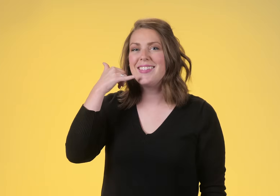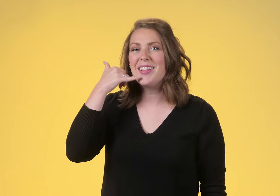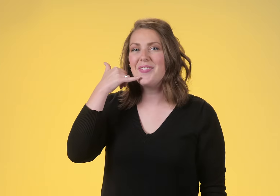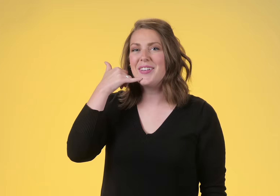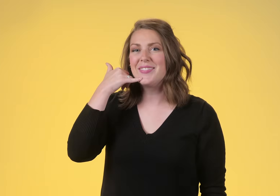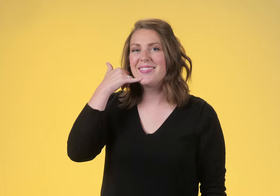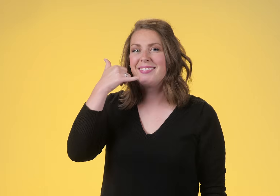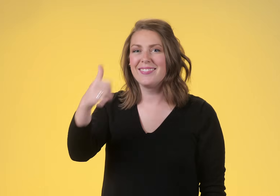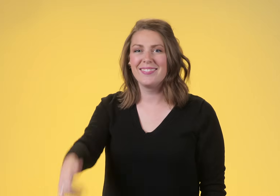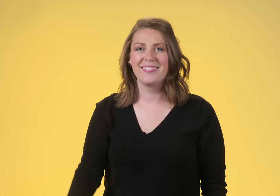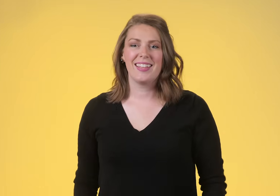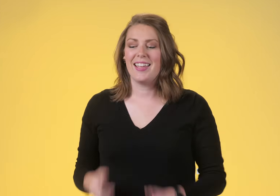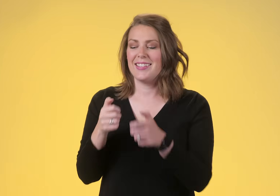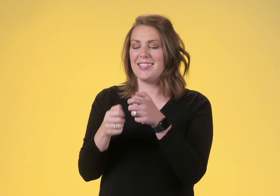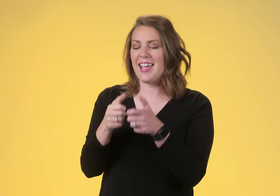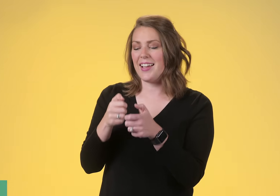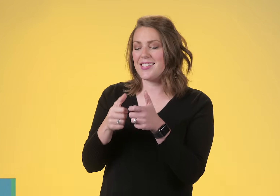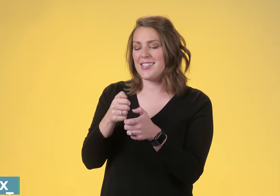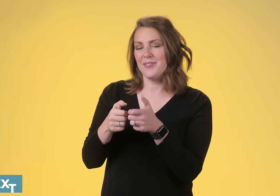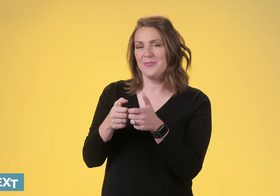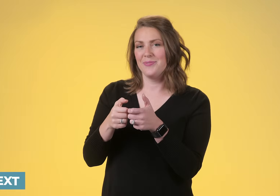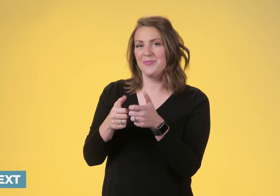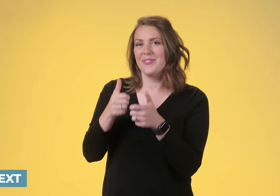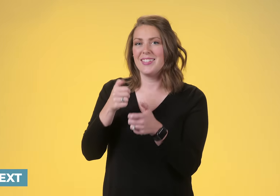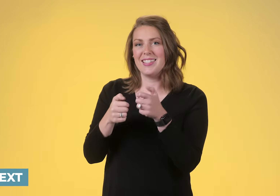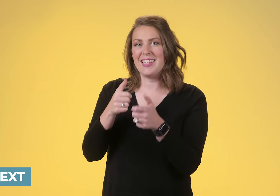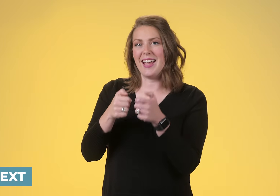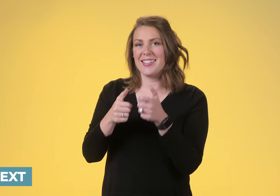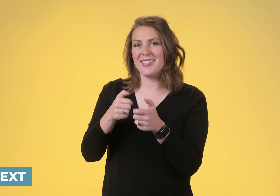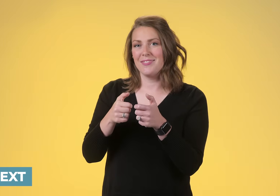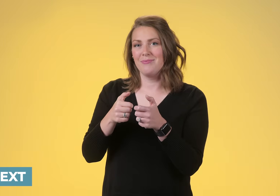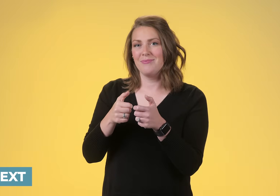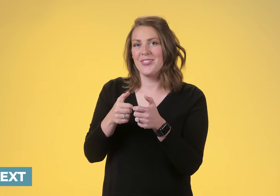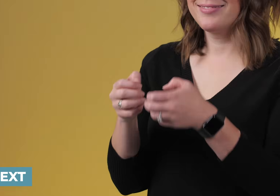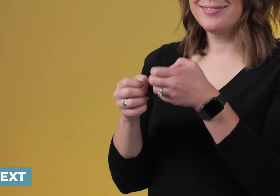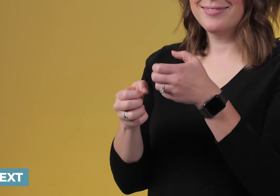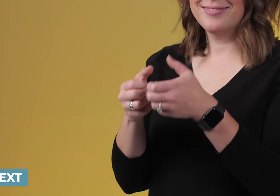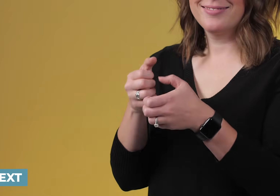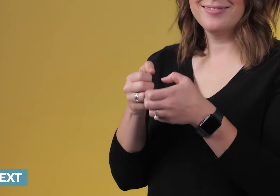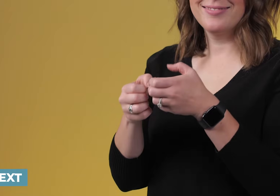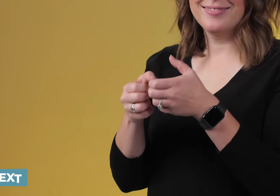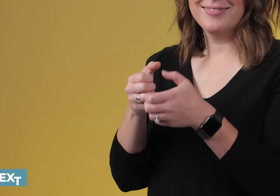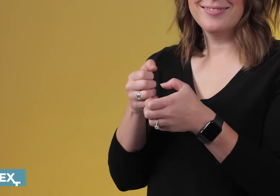TELEPHONE TEXT TEXT Just act like you're texting.